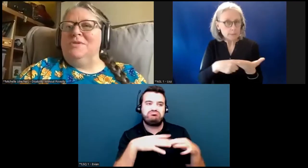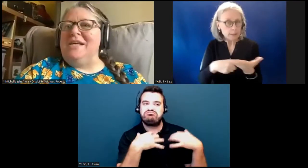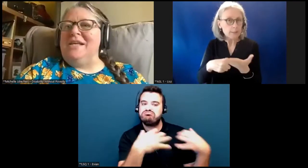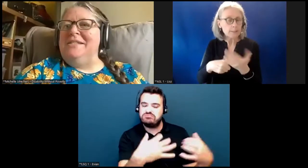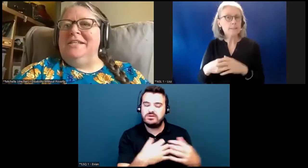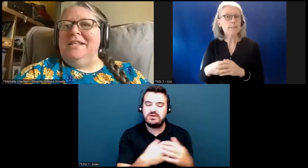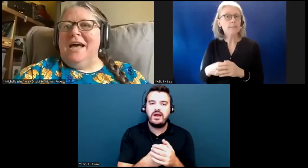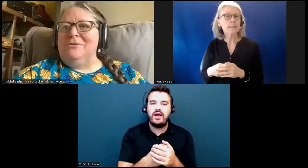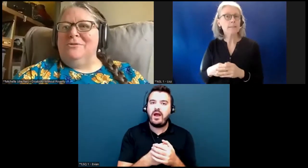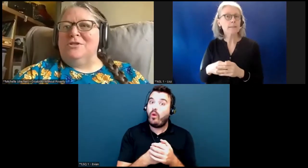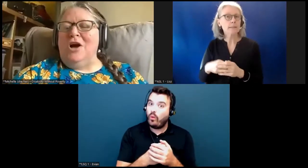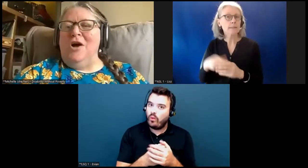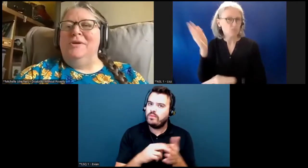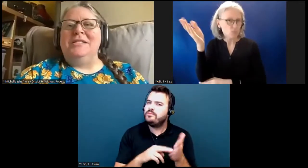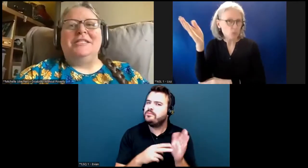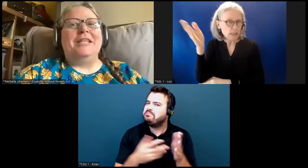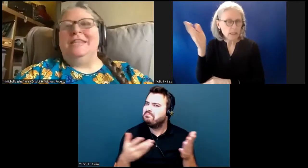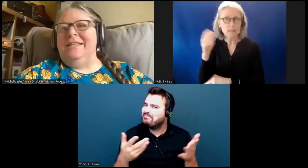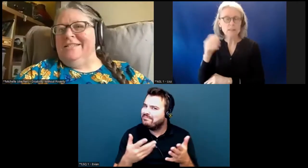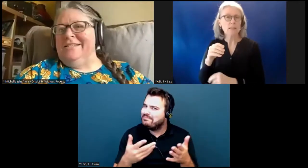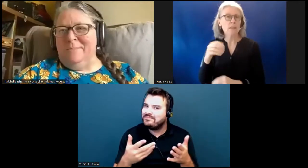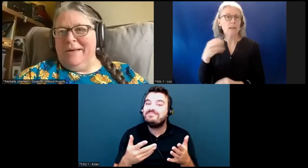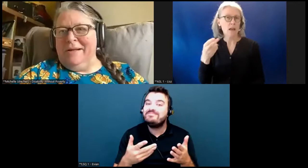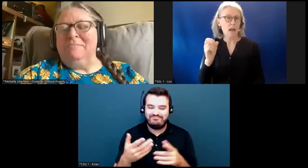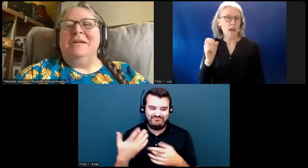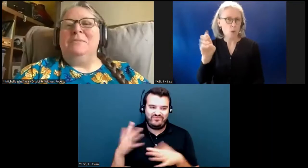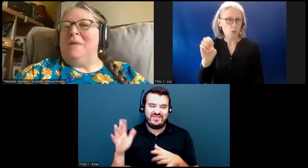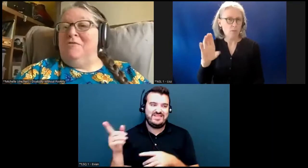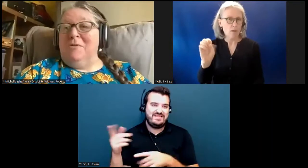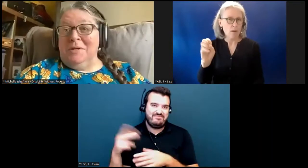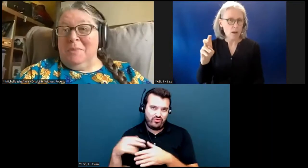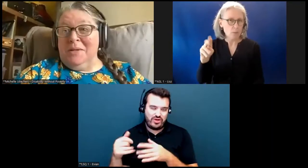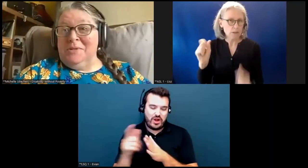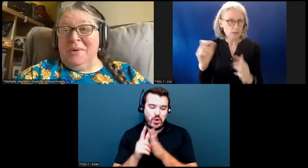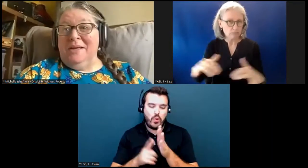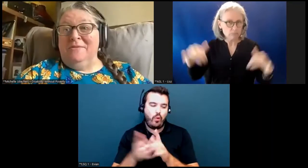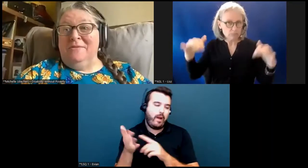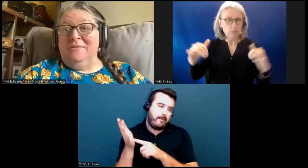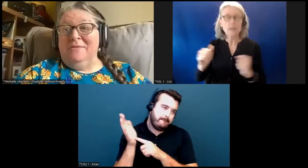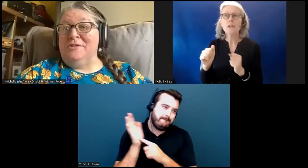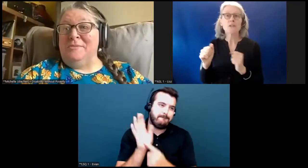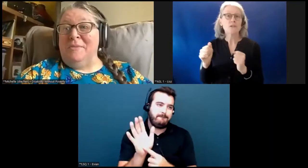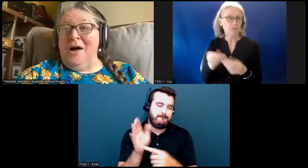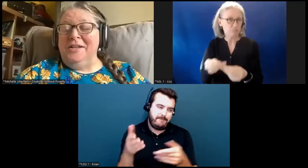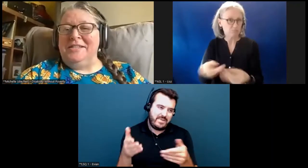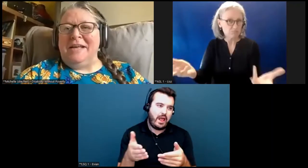PRESENTED IN THE HOUSE OF COMMONS. THIS IS A BILL. EVERYBODY WENT AWAY FOR SUMMER HOLIDAY.